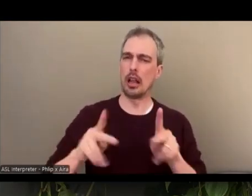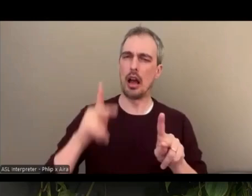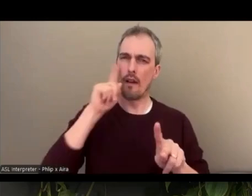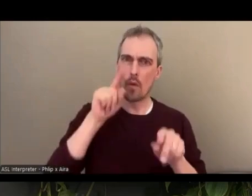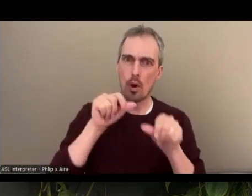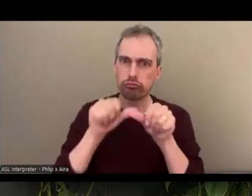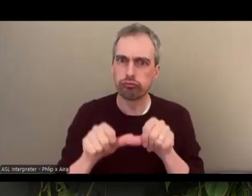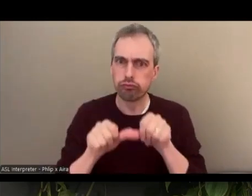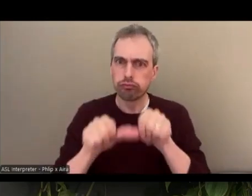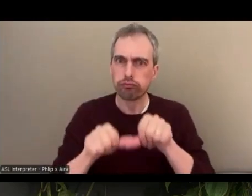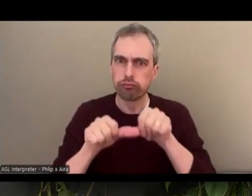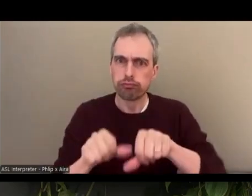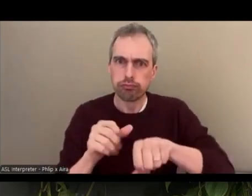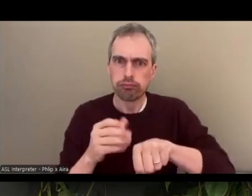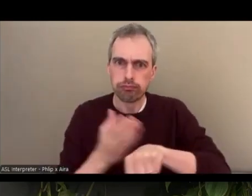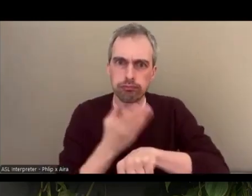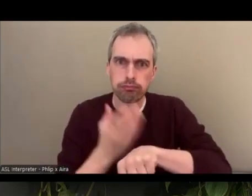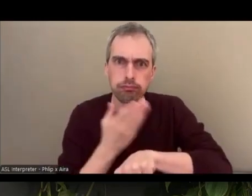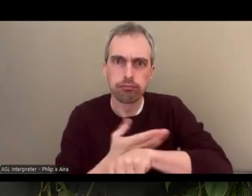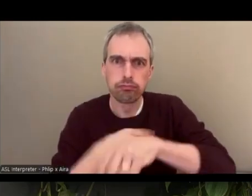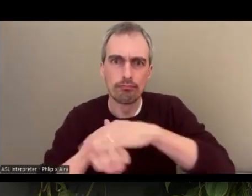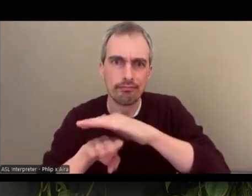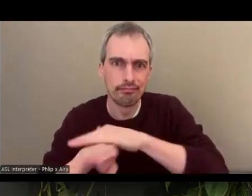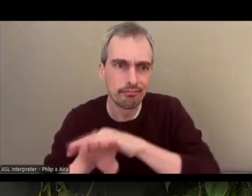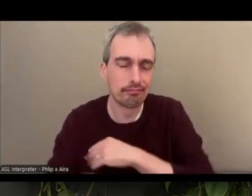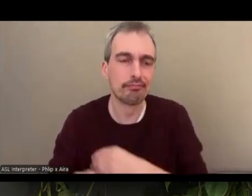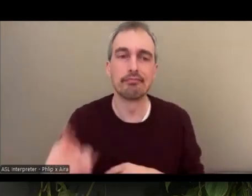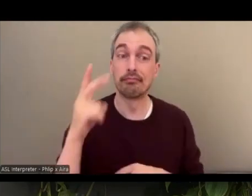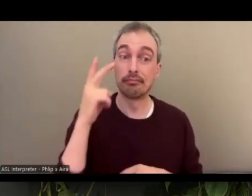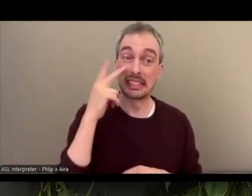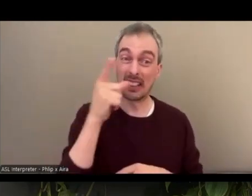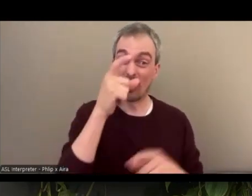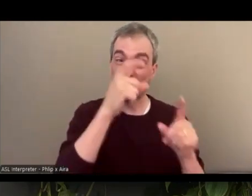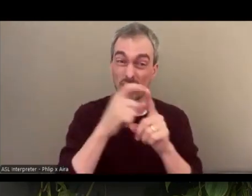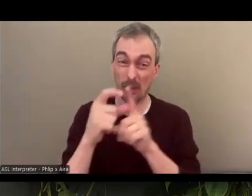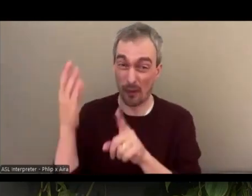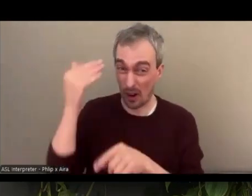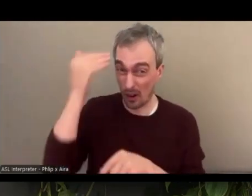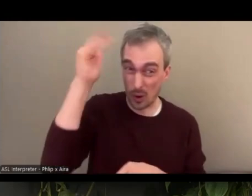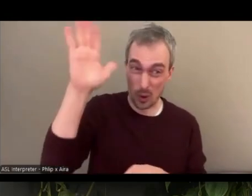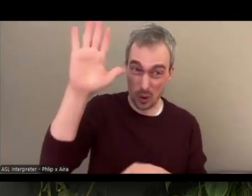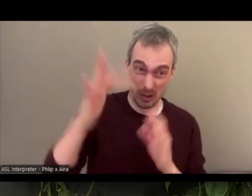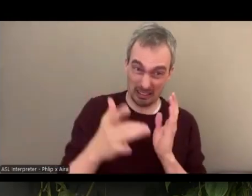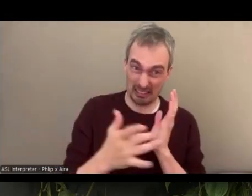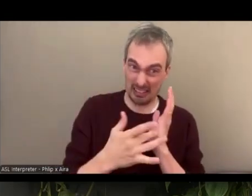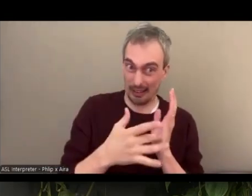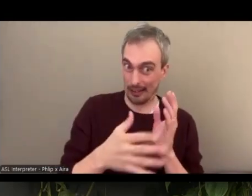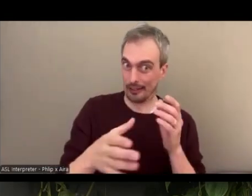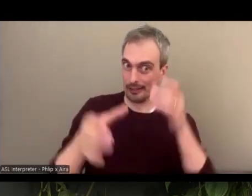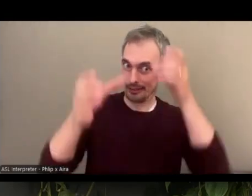You may have seen these terms. I don't know how technical the audience -- everyone in the audience is. So I'm just gonna spend a minute on continuous